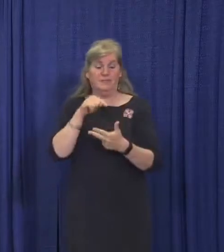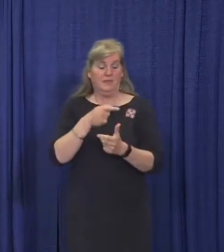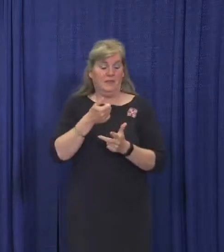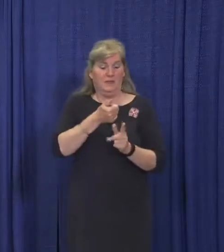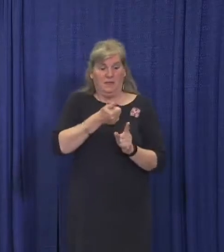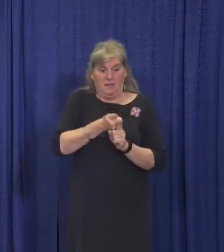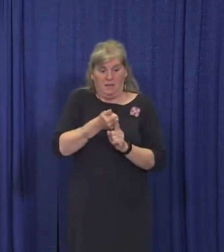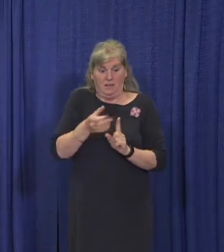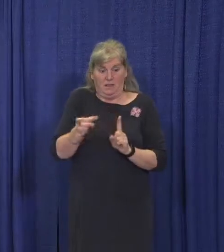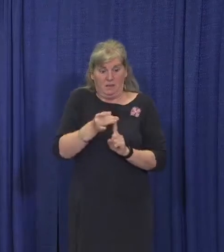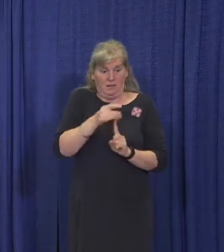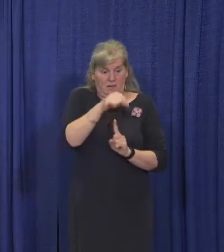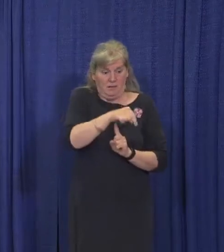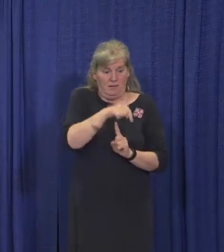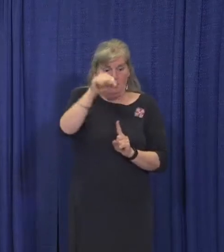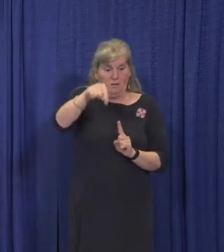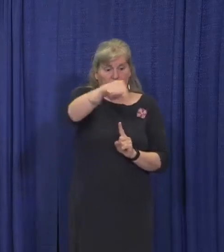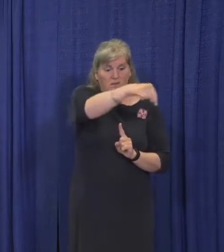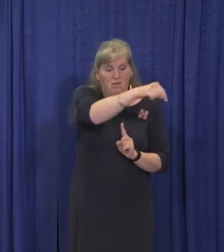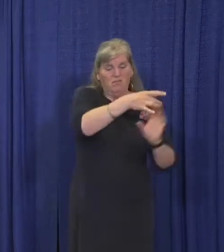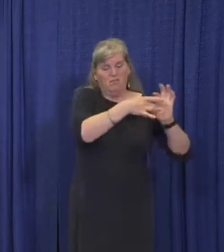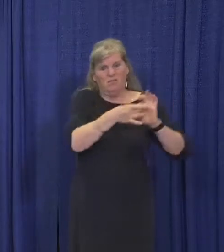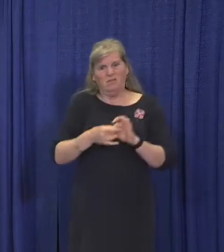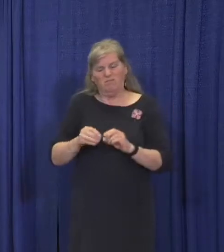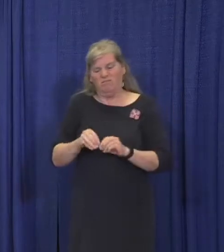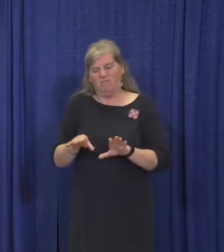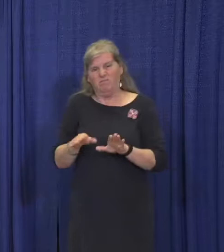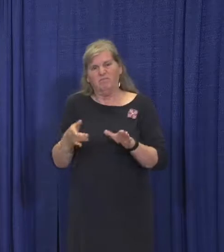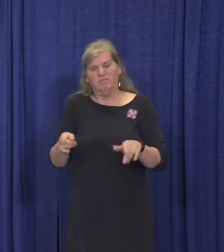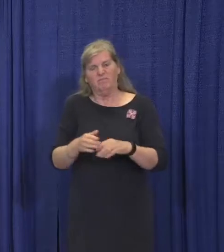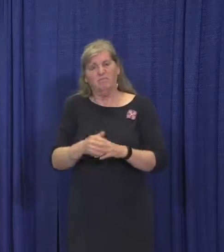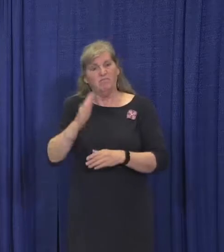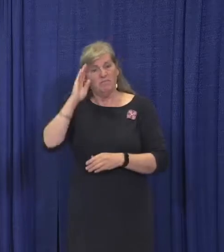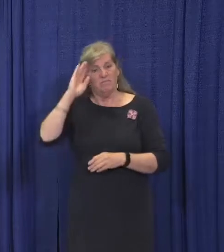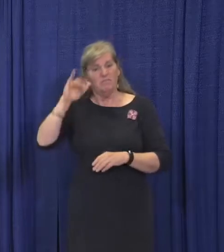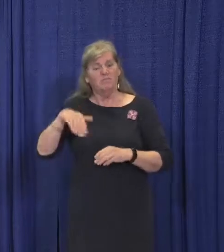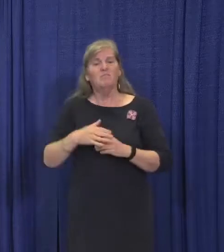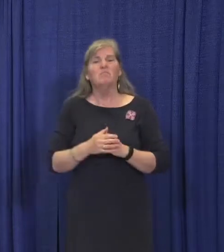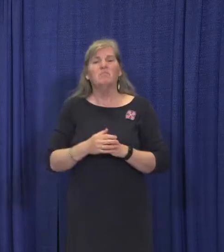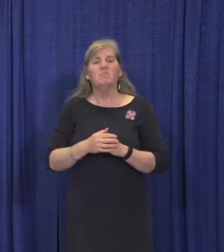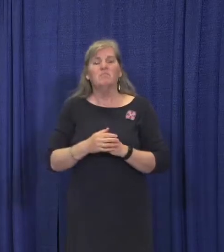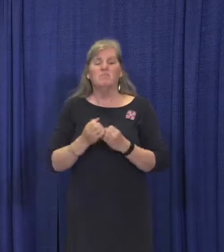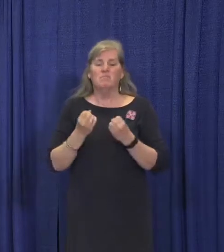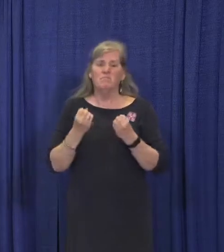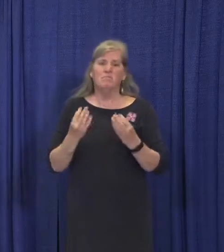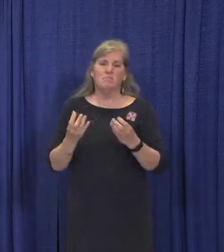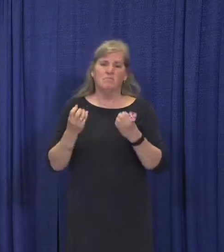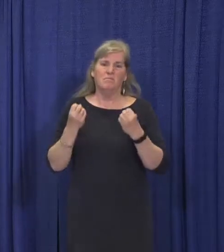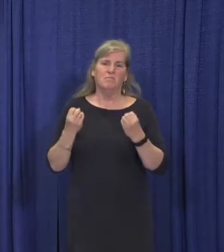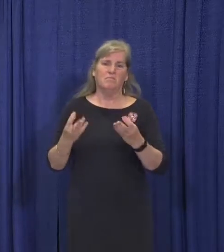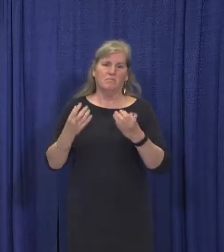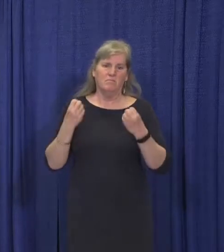individuals are connected to the outbreak. We are talking about dozens and